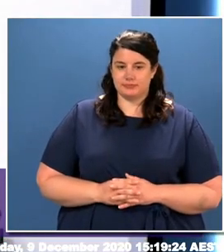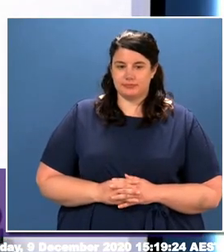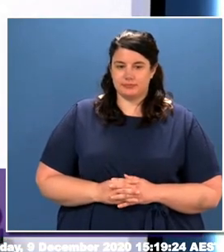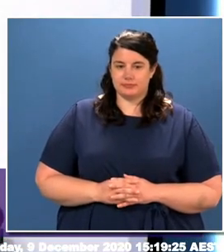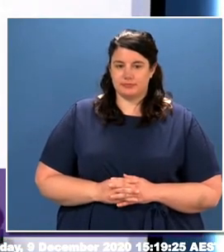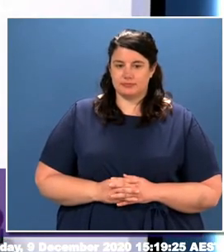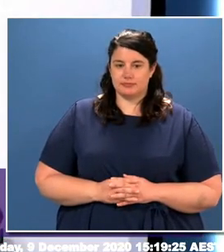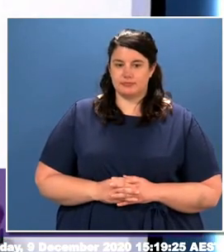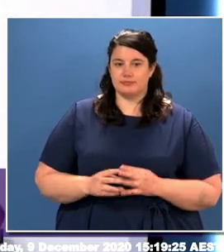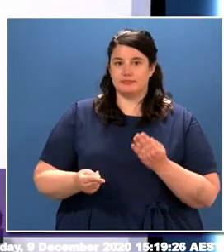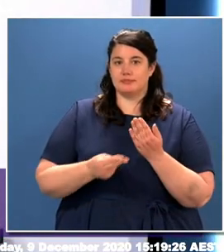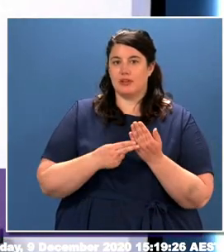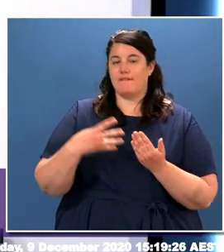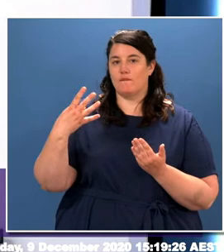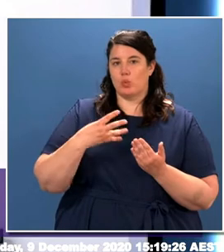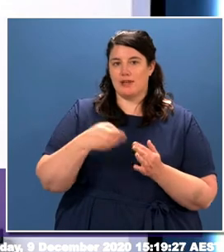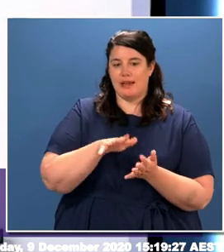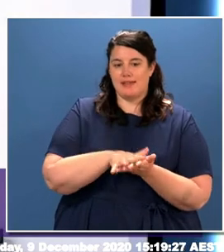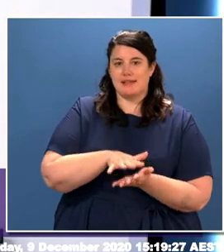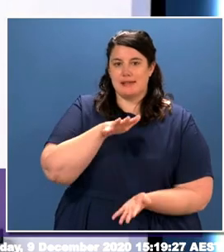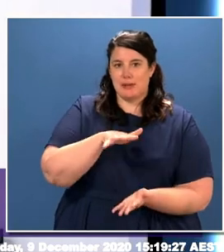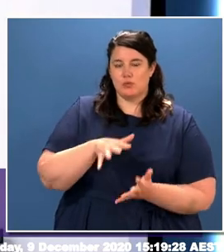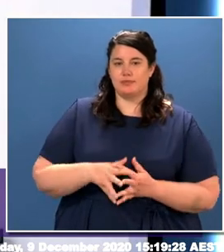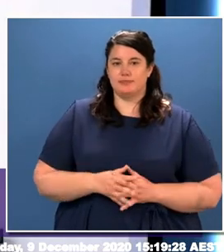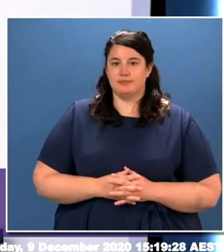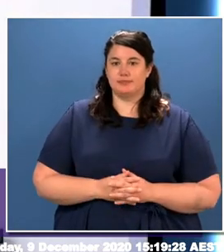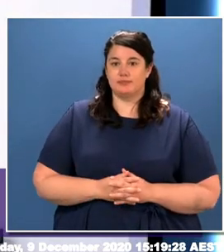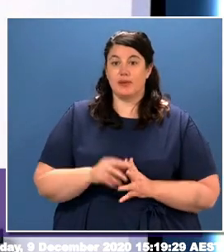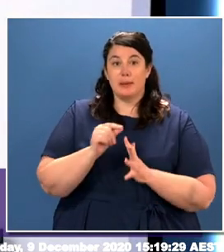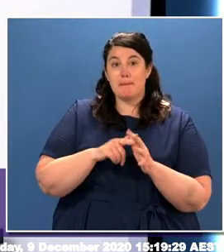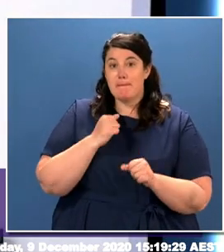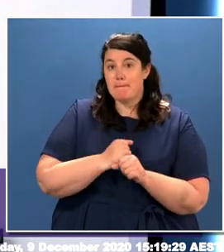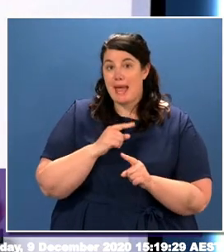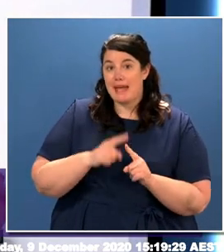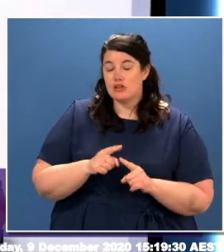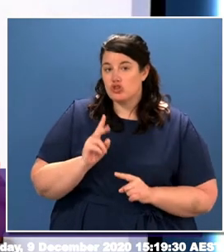It's behind tab 14 in the tender bundle. And the page reference again, sorry?